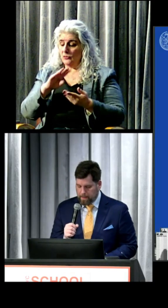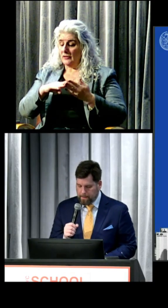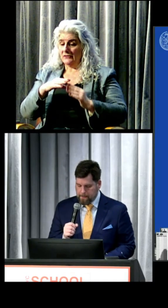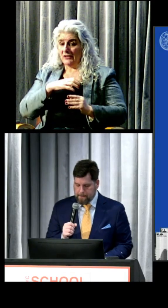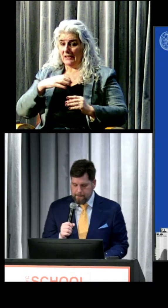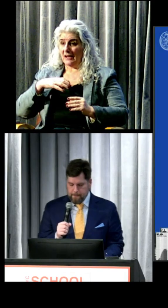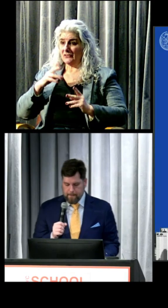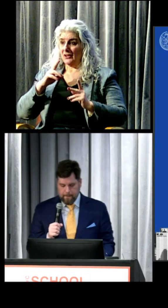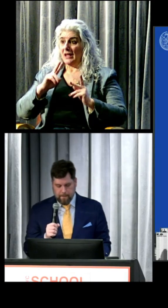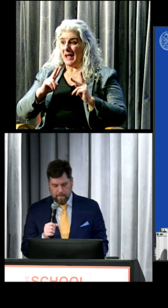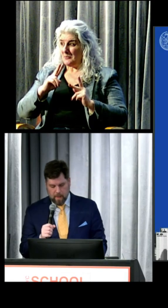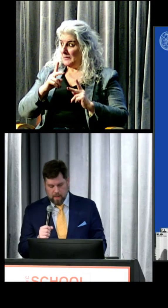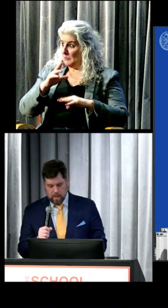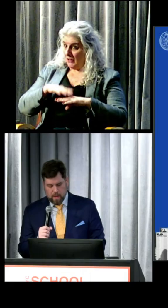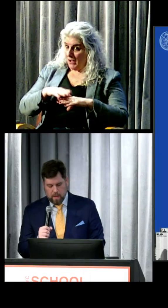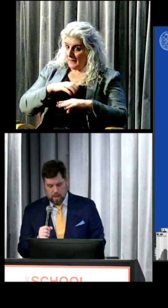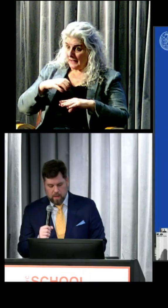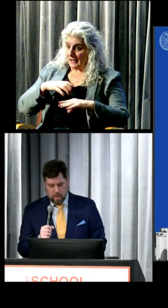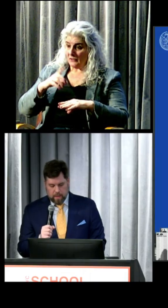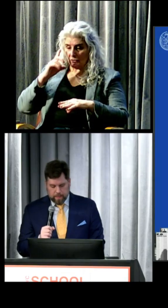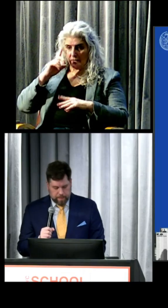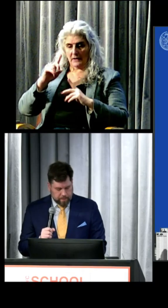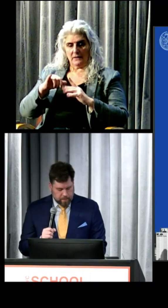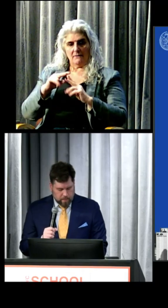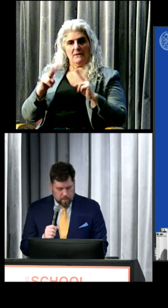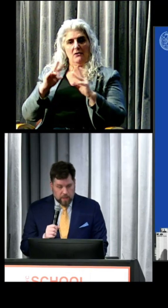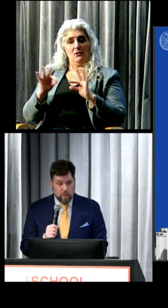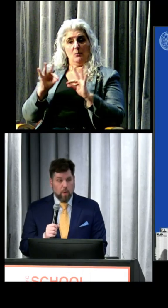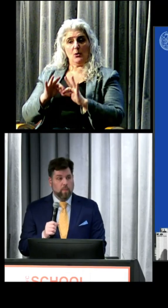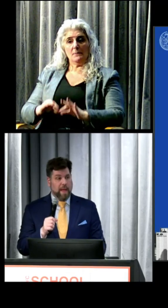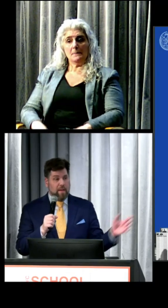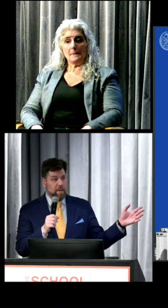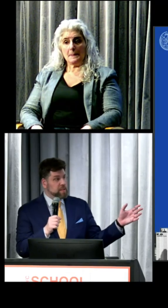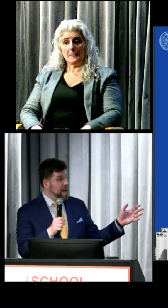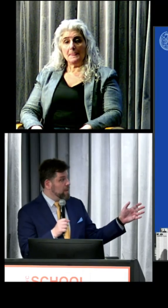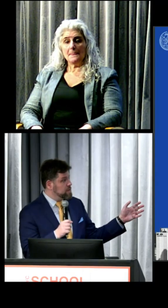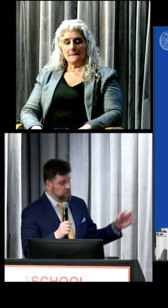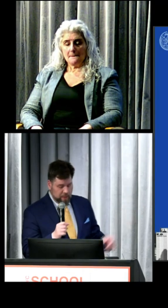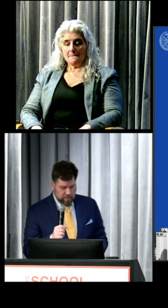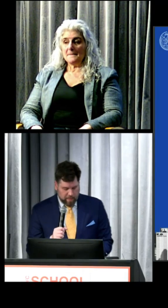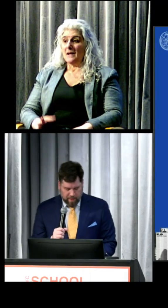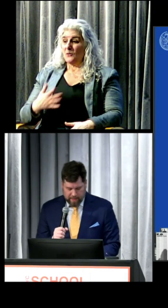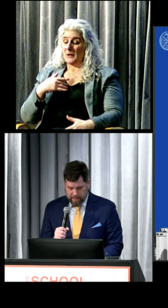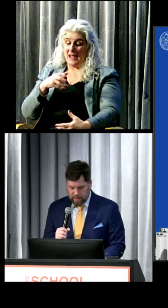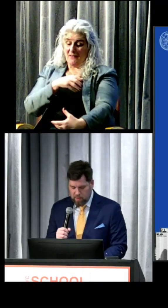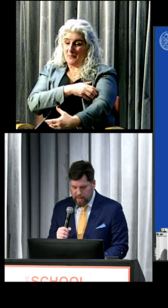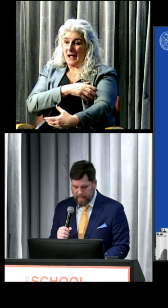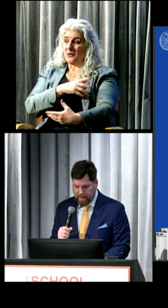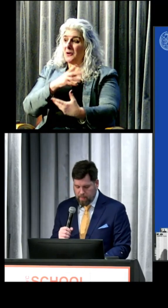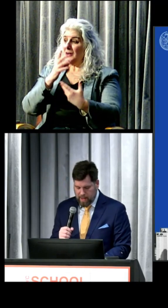So pilot testing is really important to making exhibits, because we want to get, we want to kind